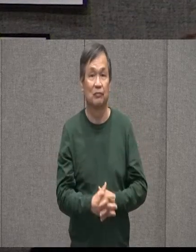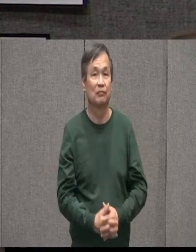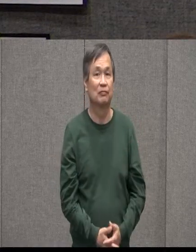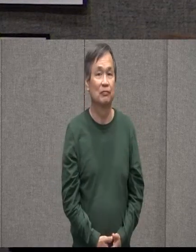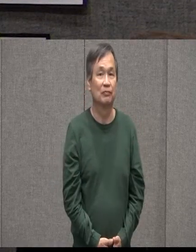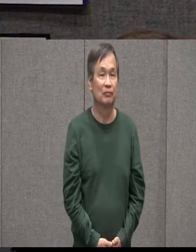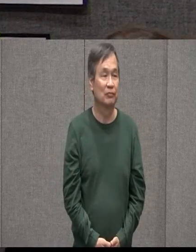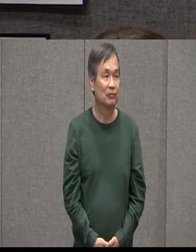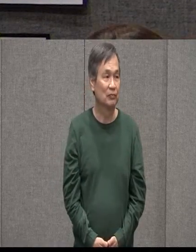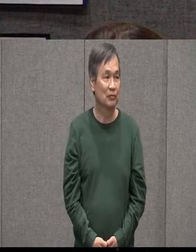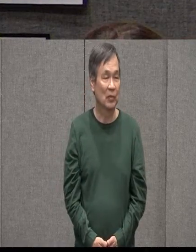here's my pool noodle.